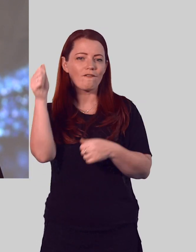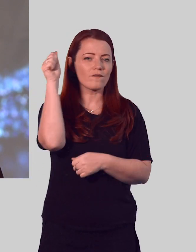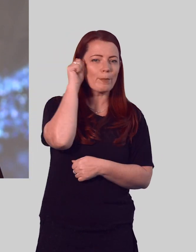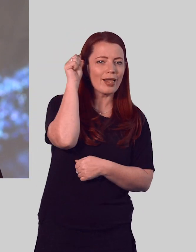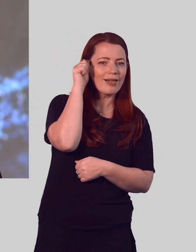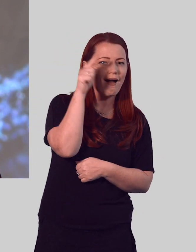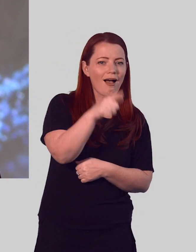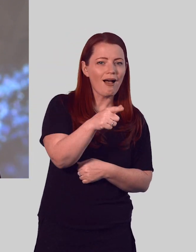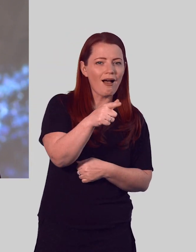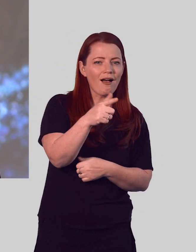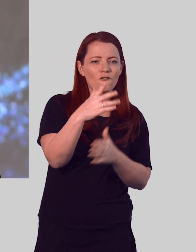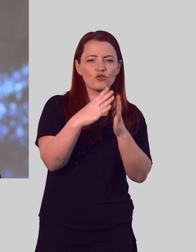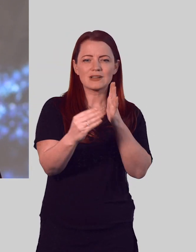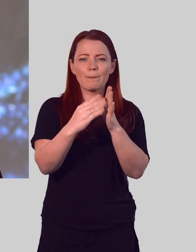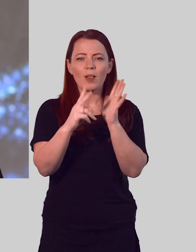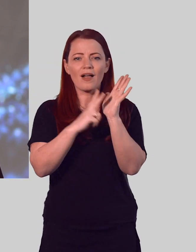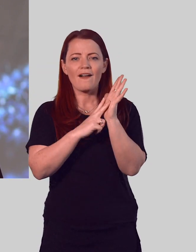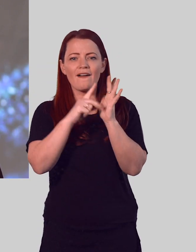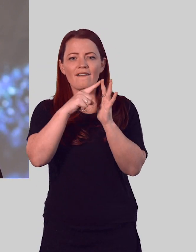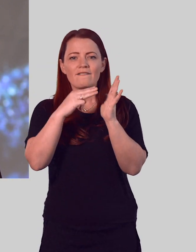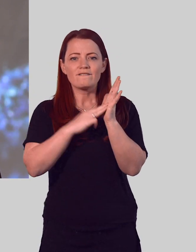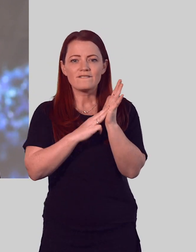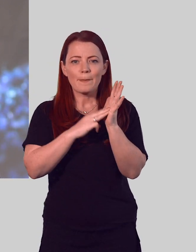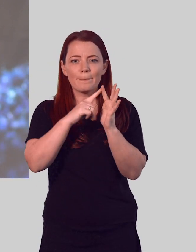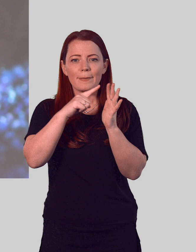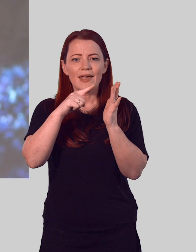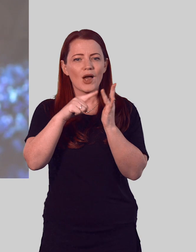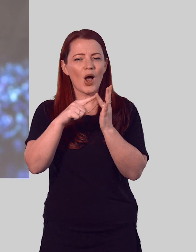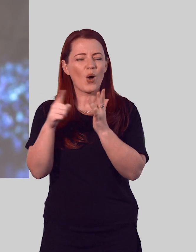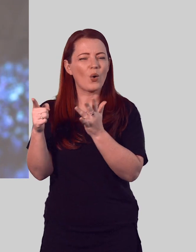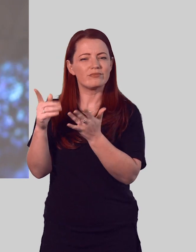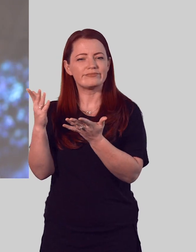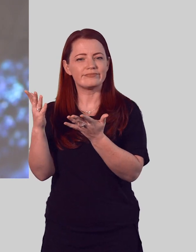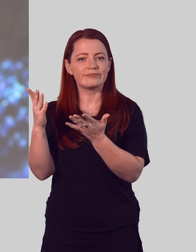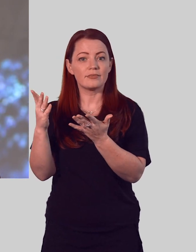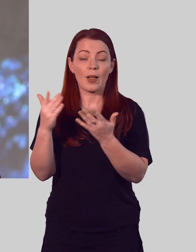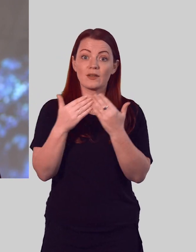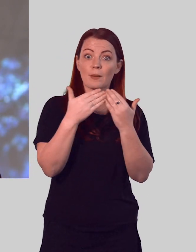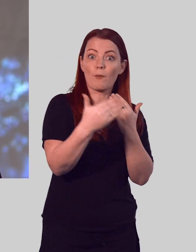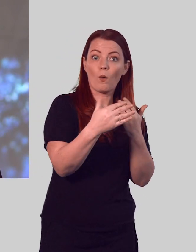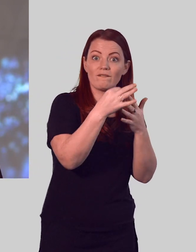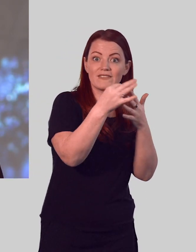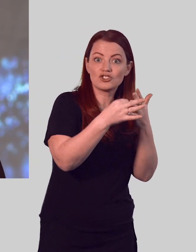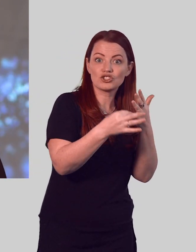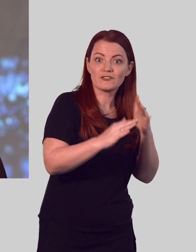say Vimeo and you get more features on the free version of YouTube, although a